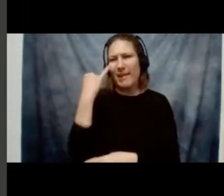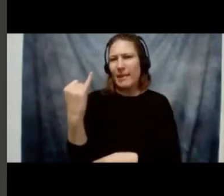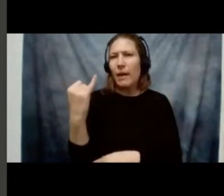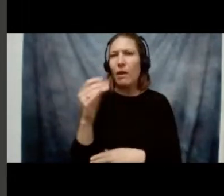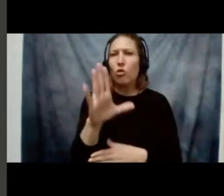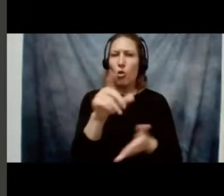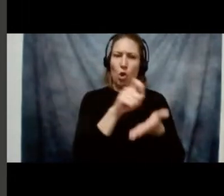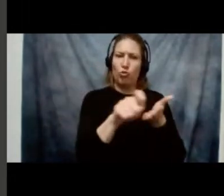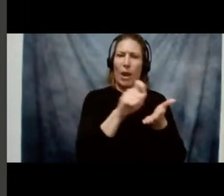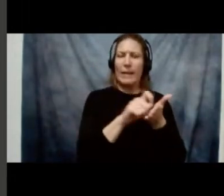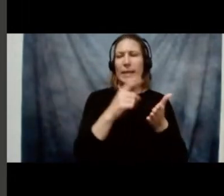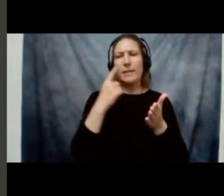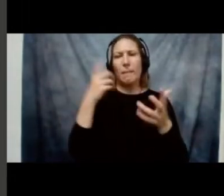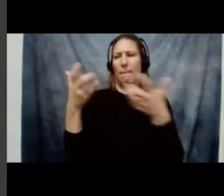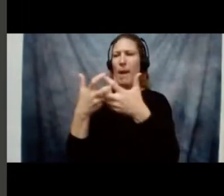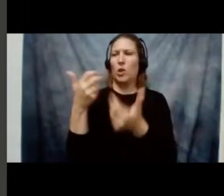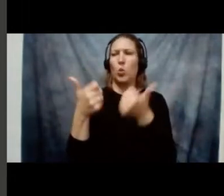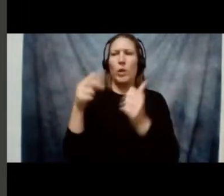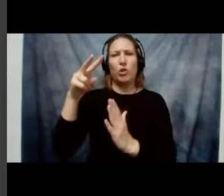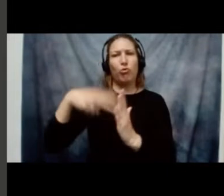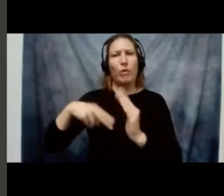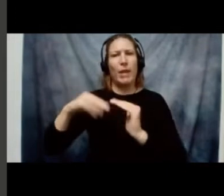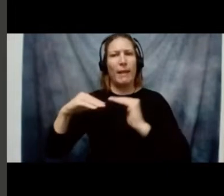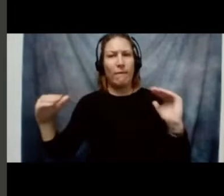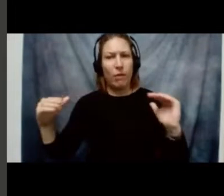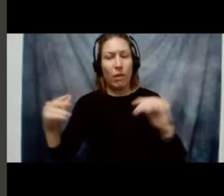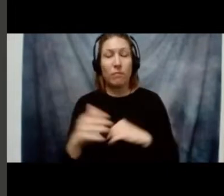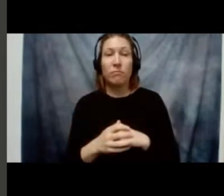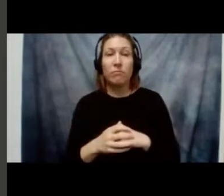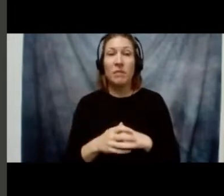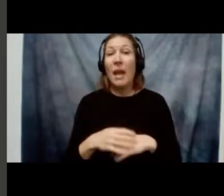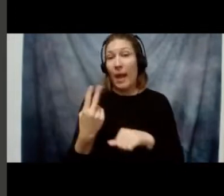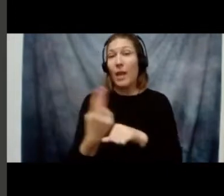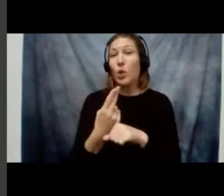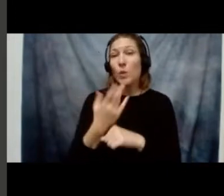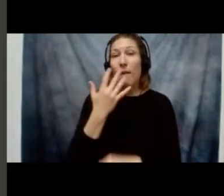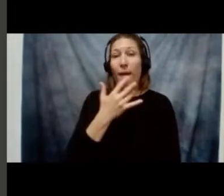contrast checkers check the 12 lenses i use the 12 lenses as a guide three or four different times